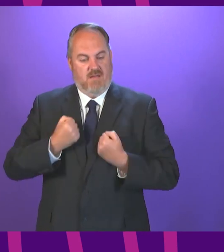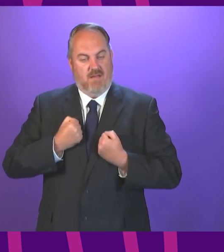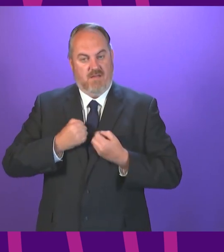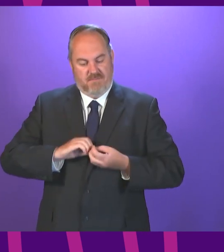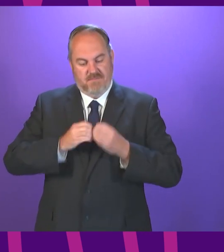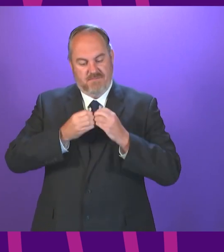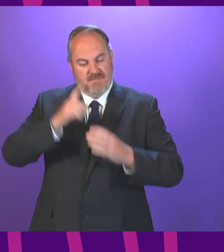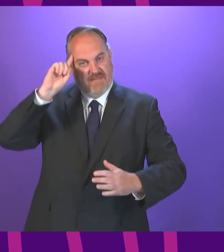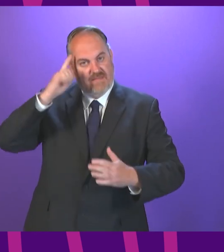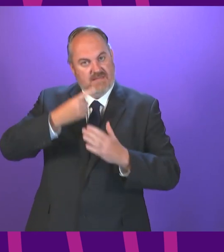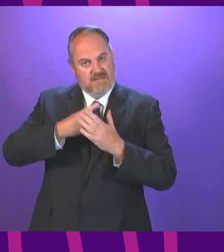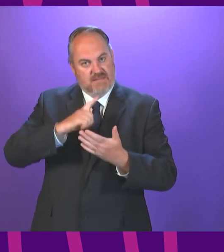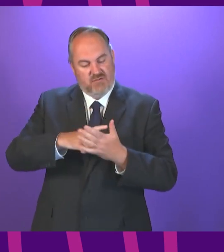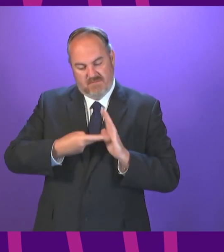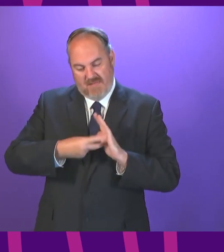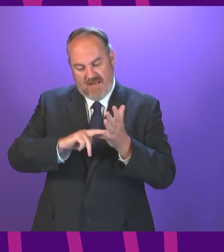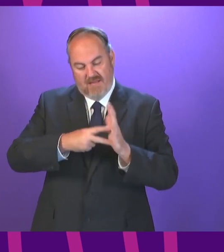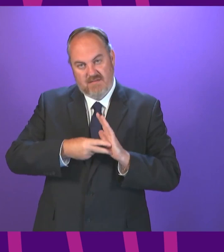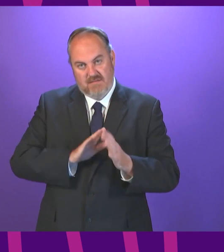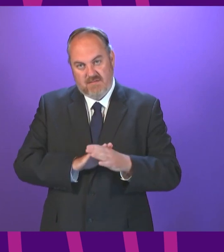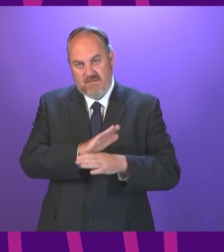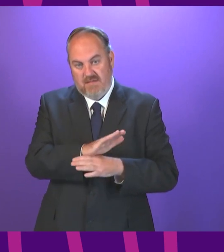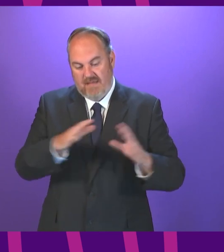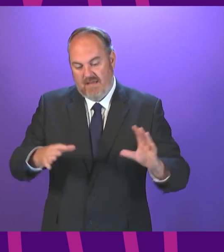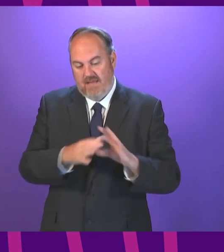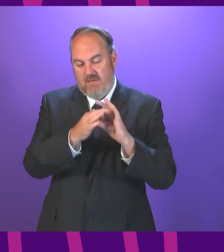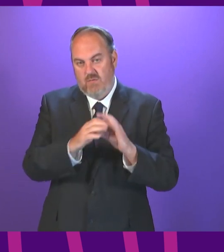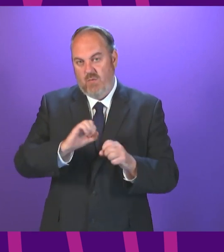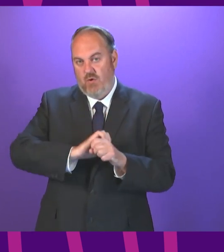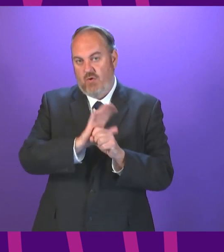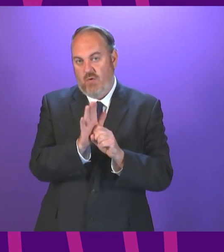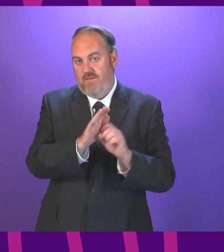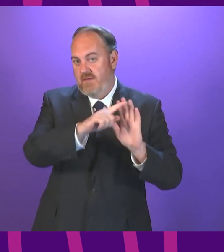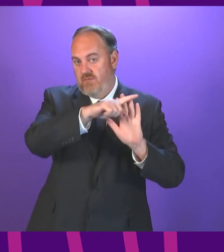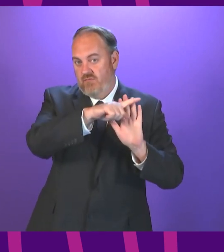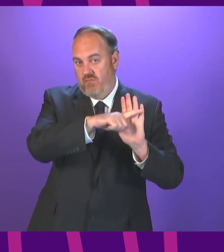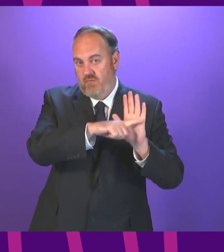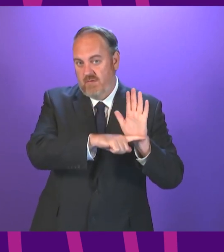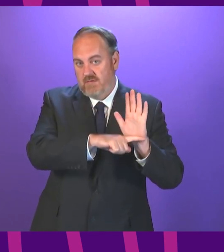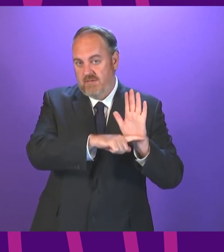has reached in relation to Covid restrictions. In doing that, I will reflect on the mix of